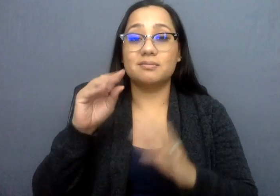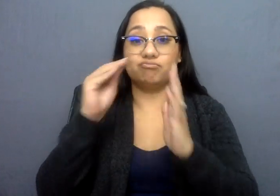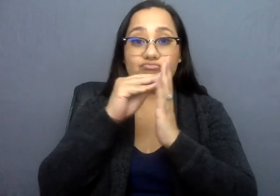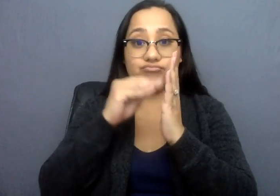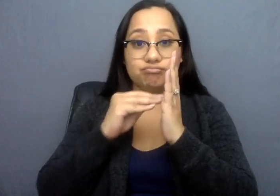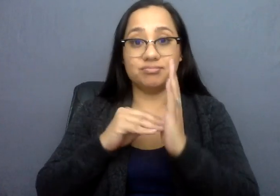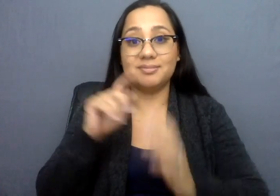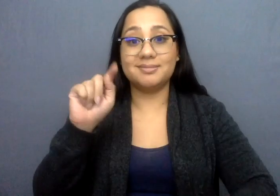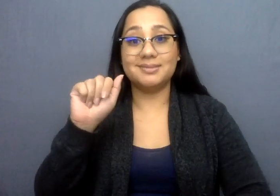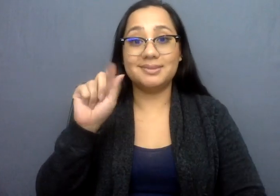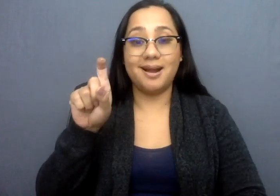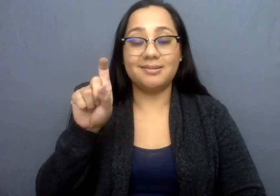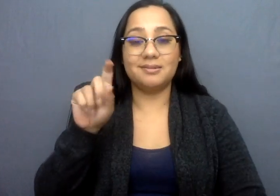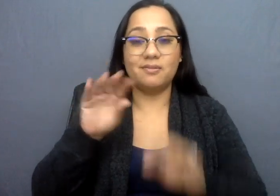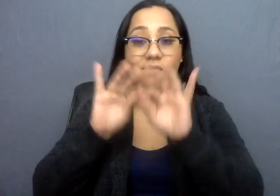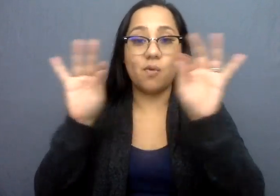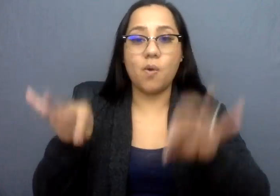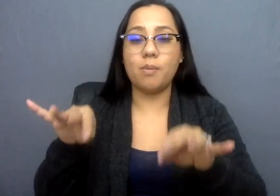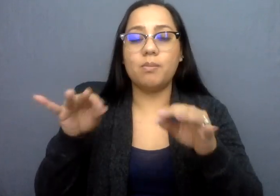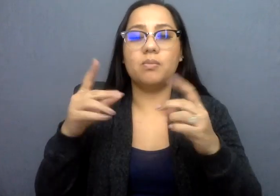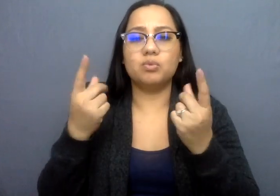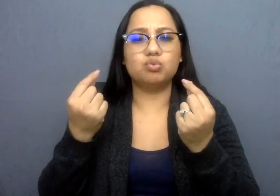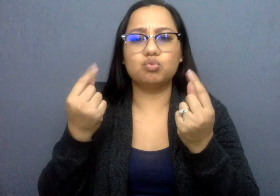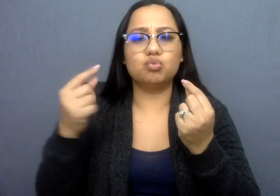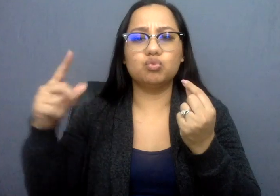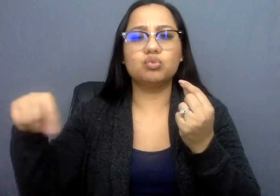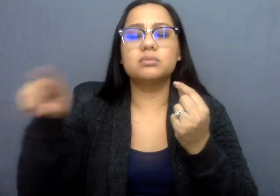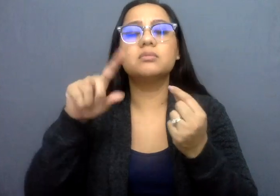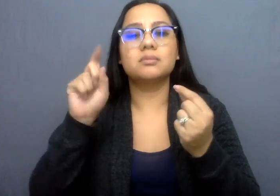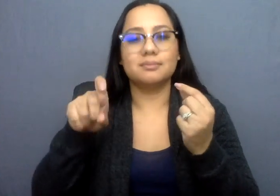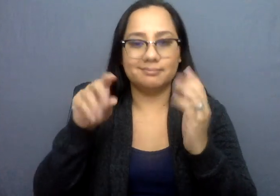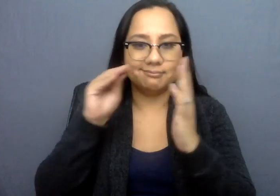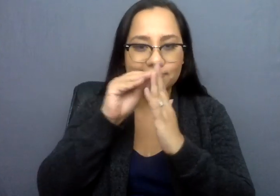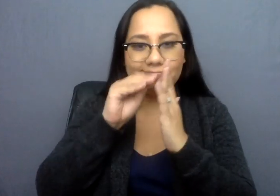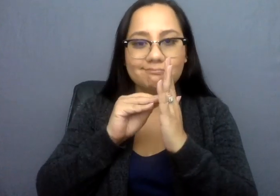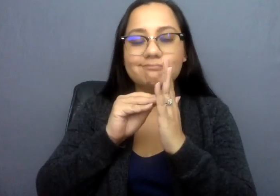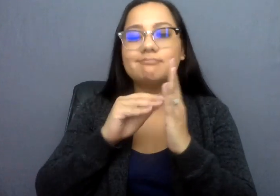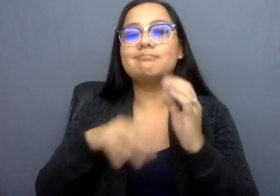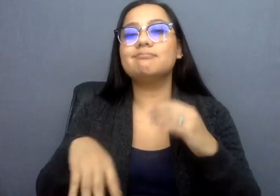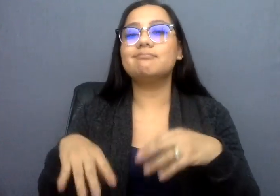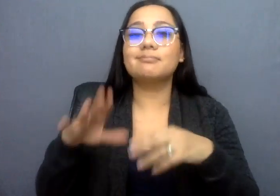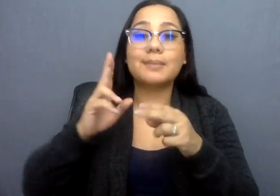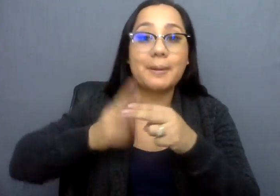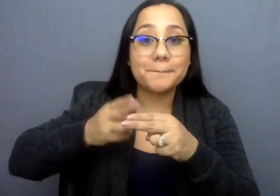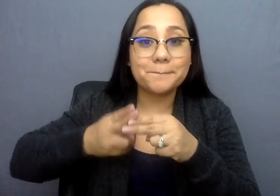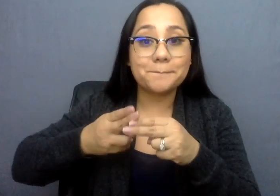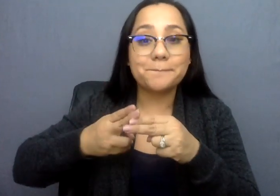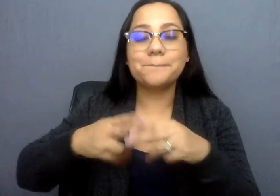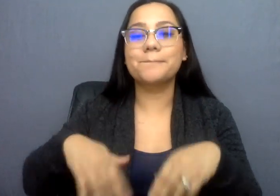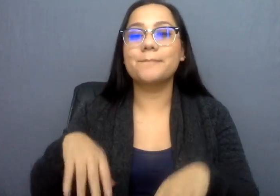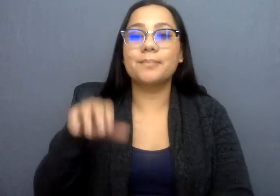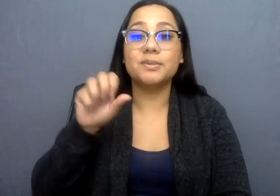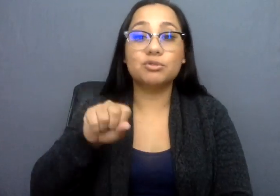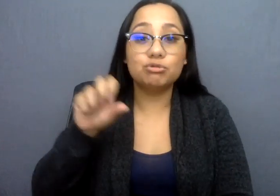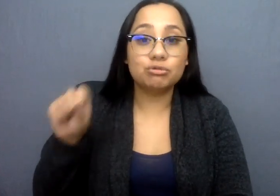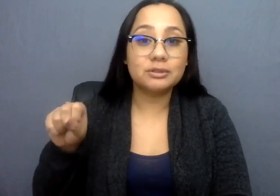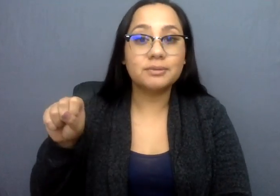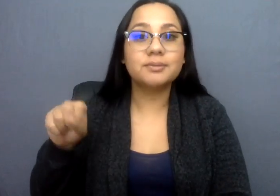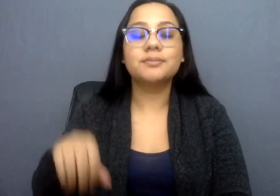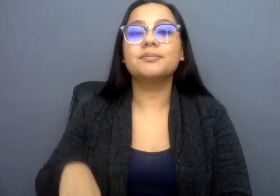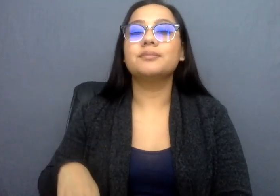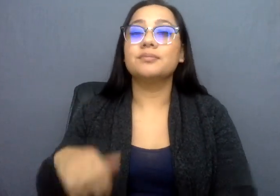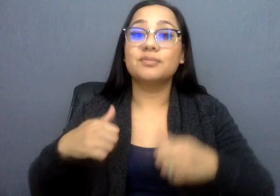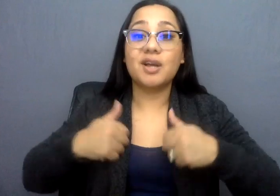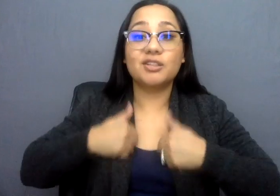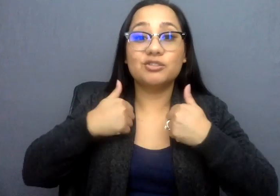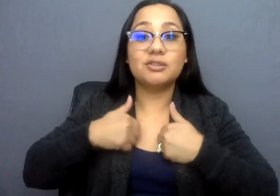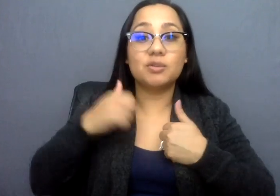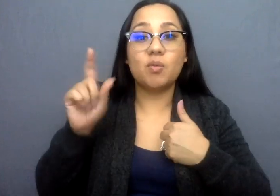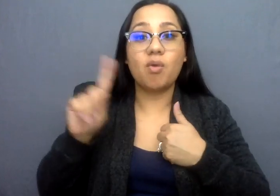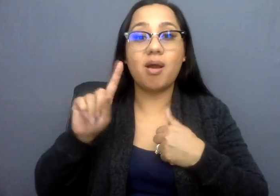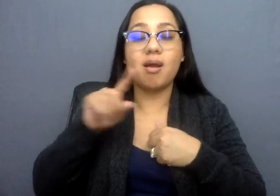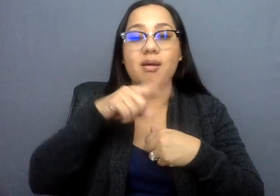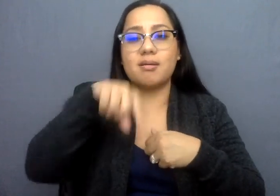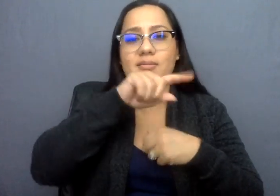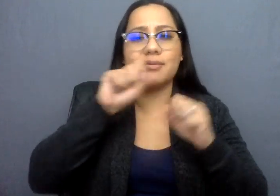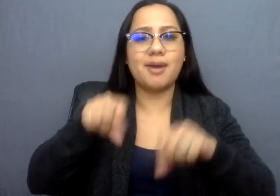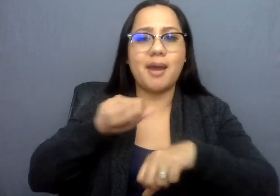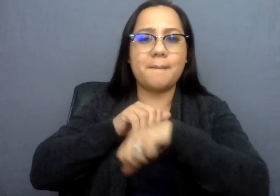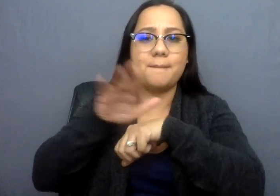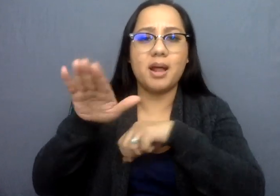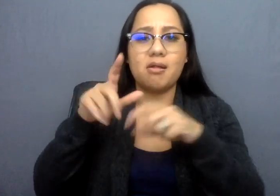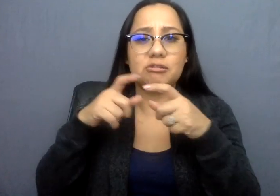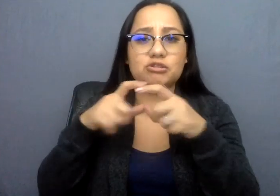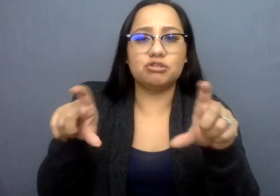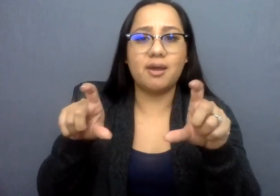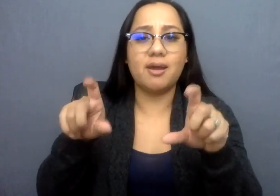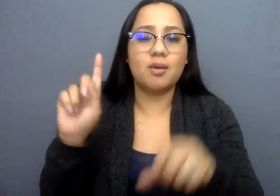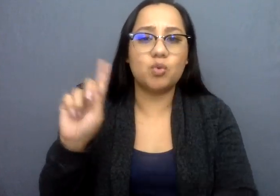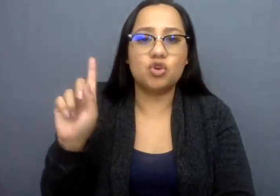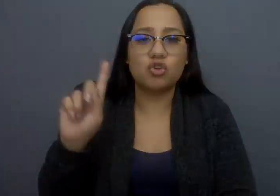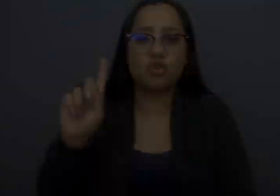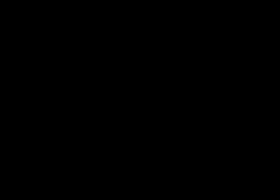To fill out a Form 1040, people will need their name, social security number, and an address of where to send the check.